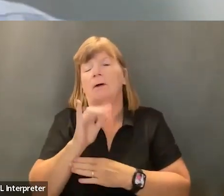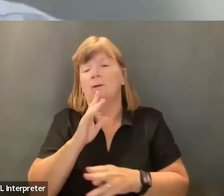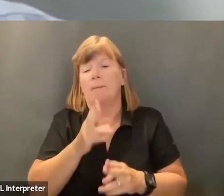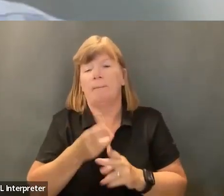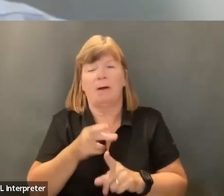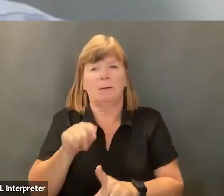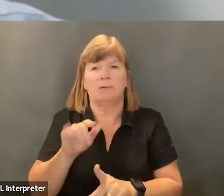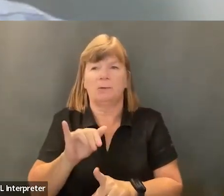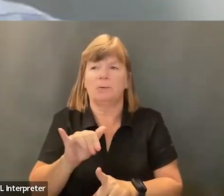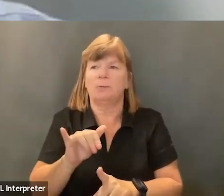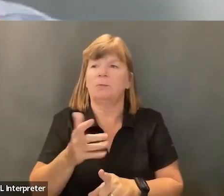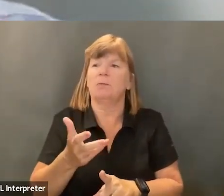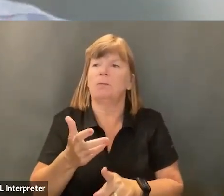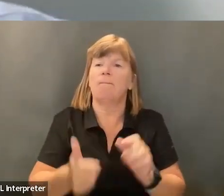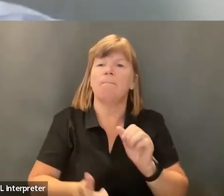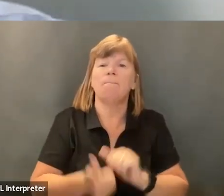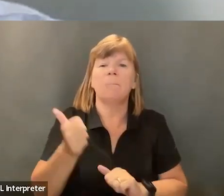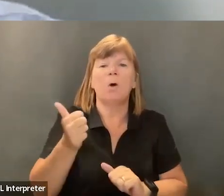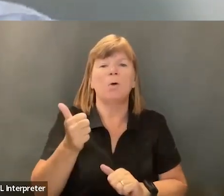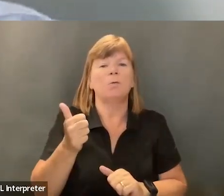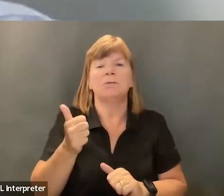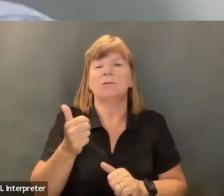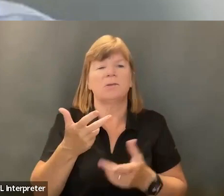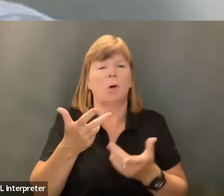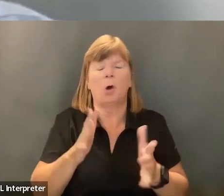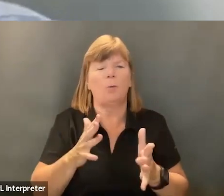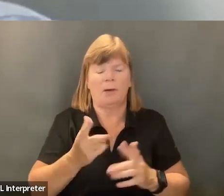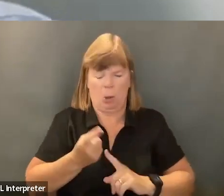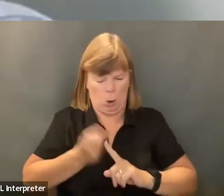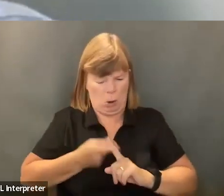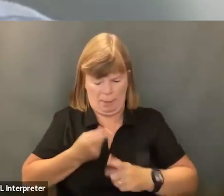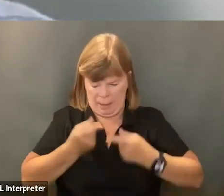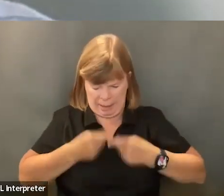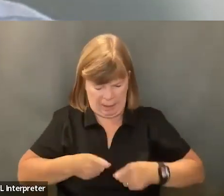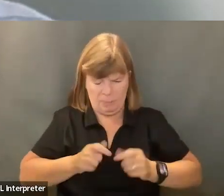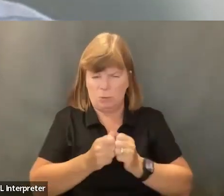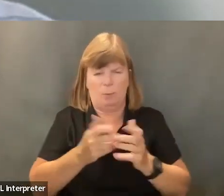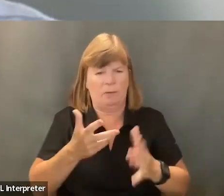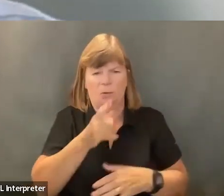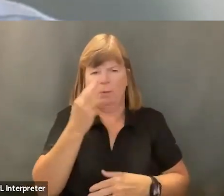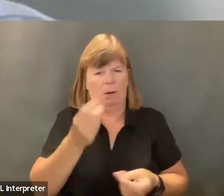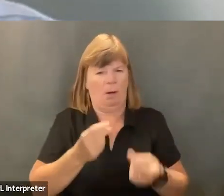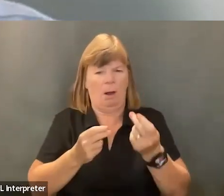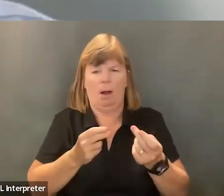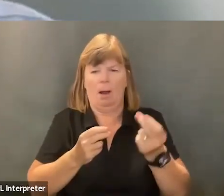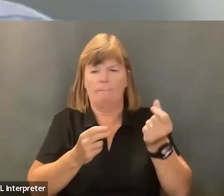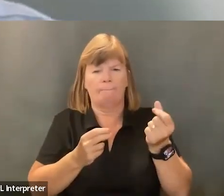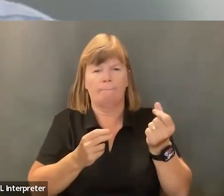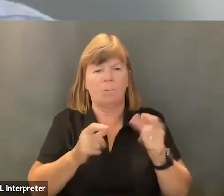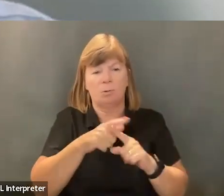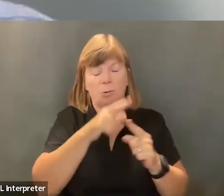is most of them are highly automatic they happen just like that as a reader you put